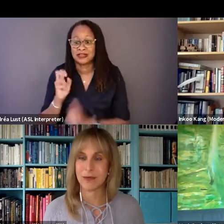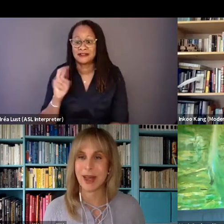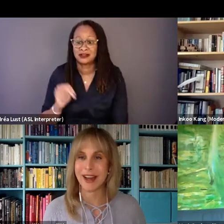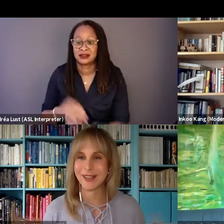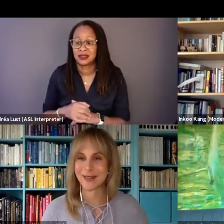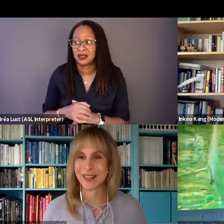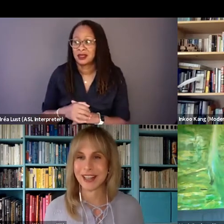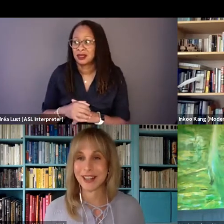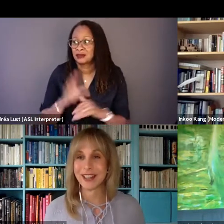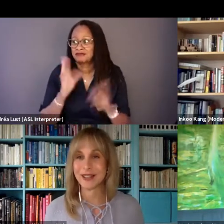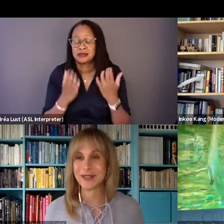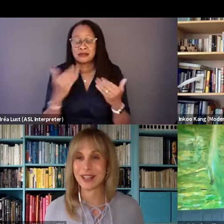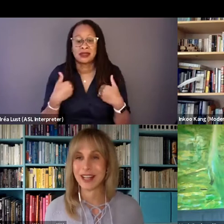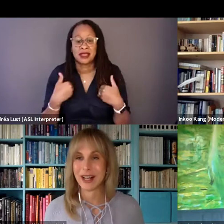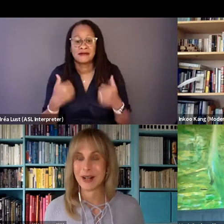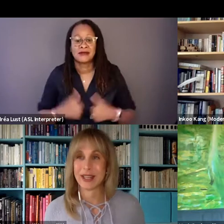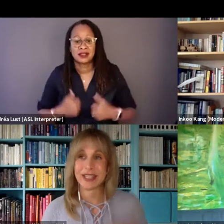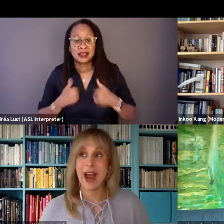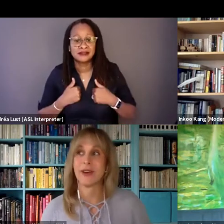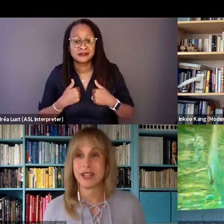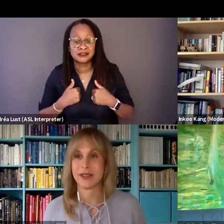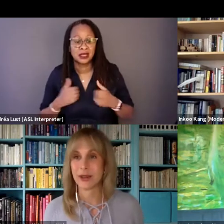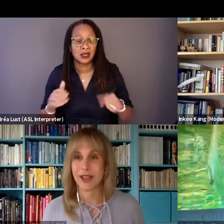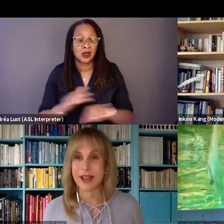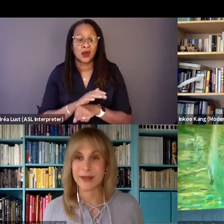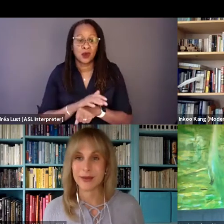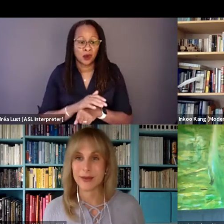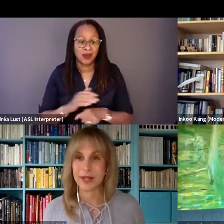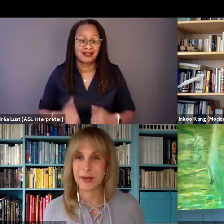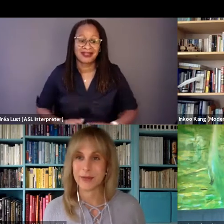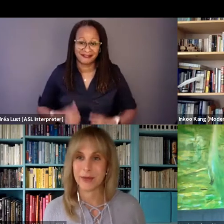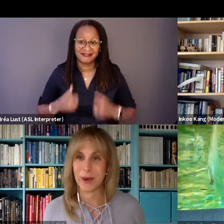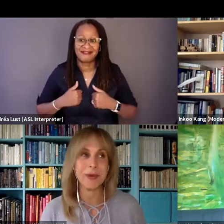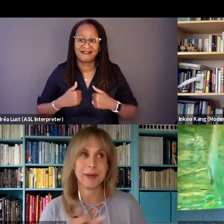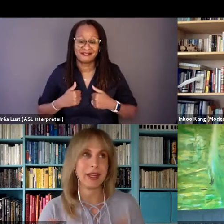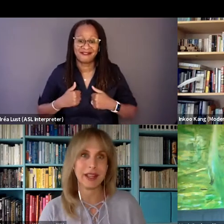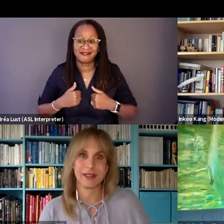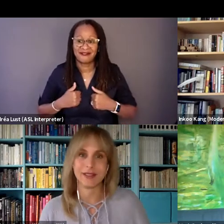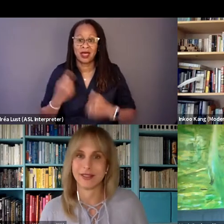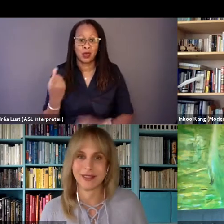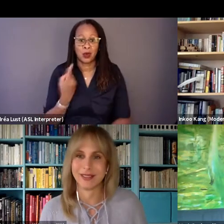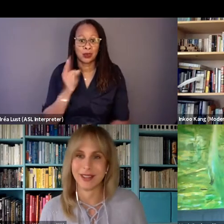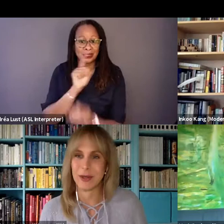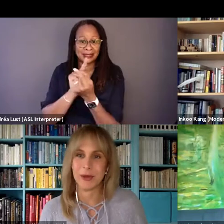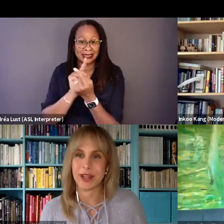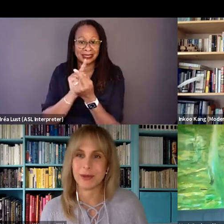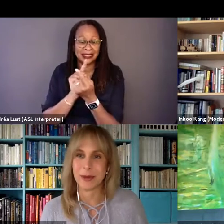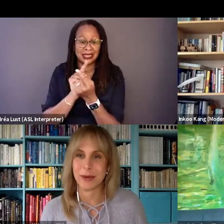She may have lived the entirety of her life only meeting a few trans people.